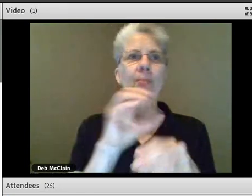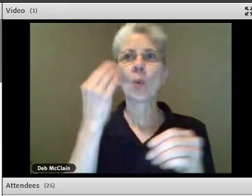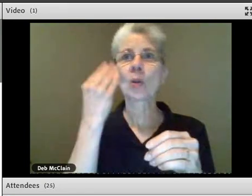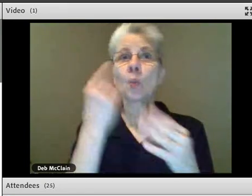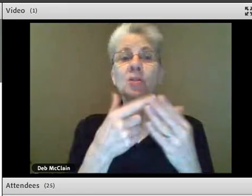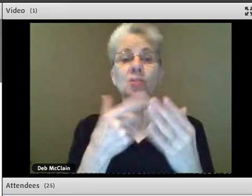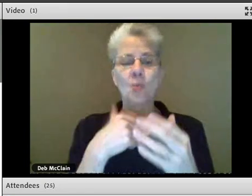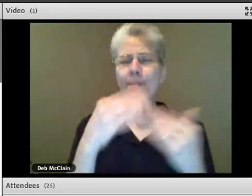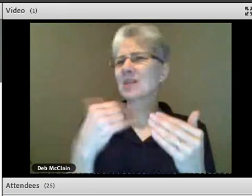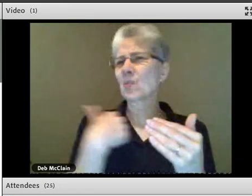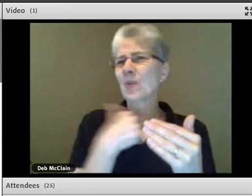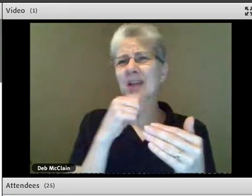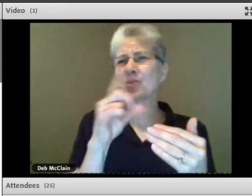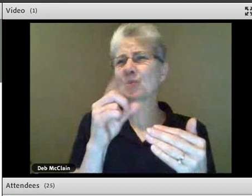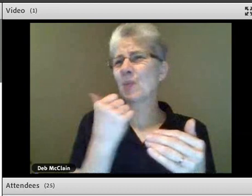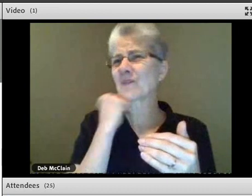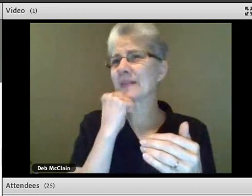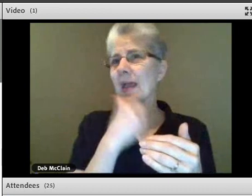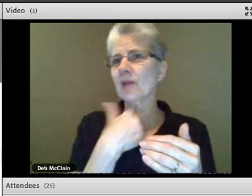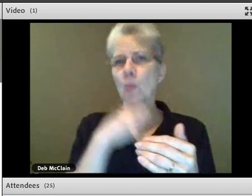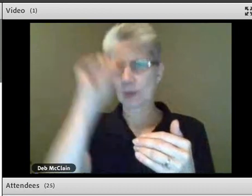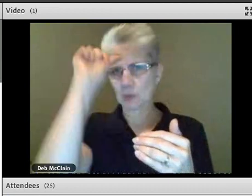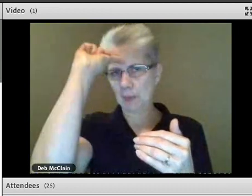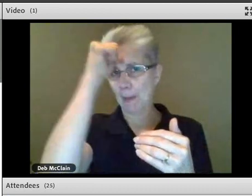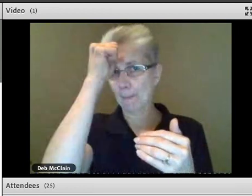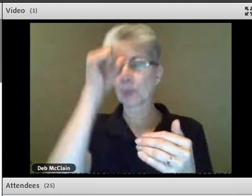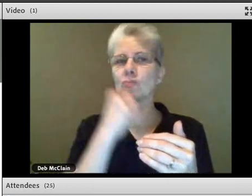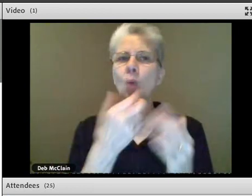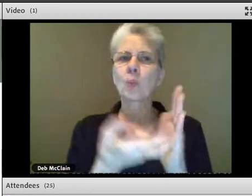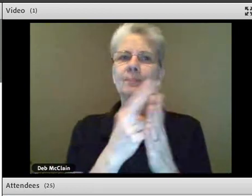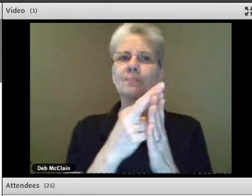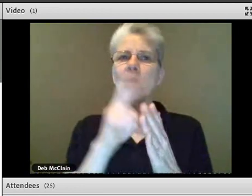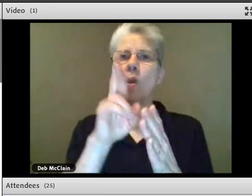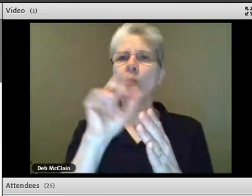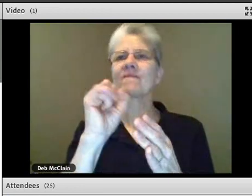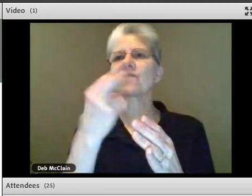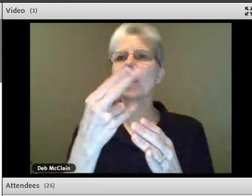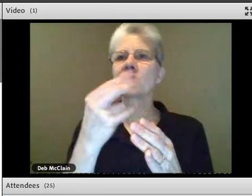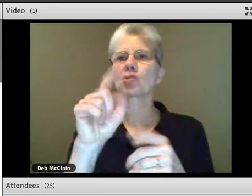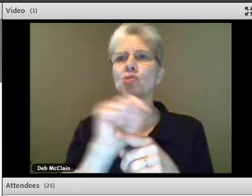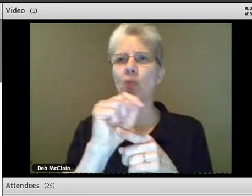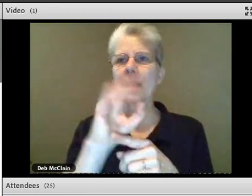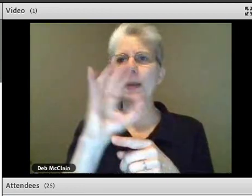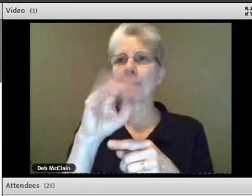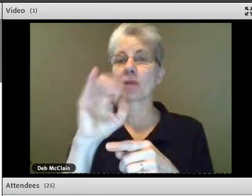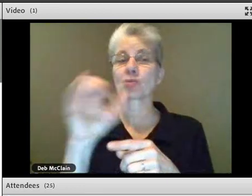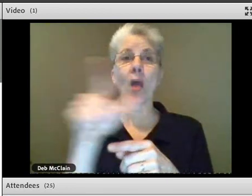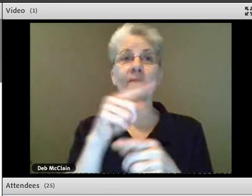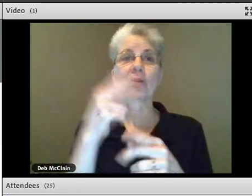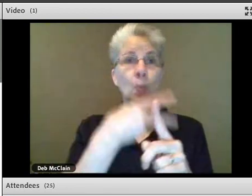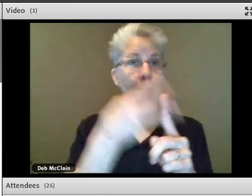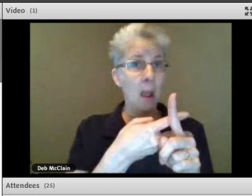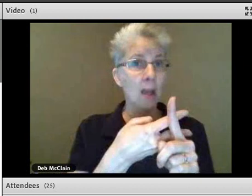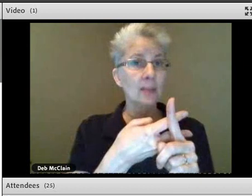we did every single day, and so we built a refresher training module around it so every couple of months, a different group of people